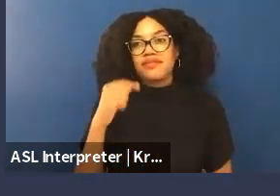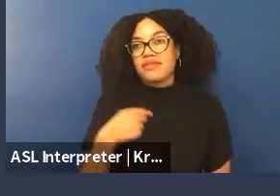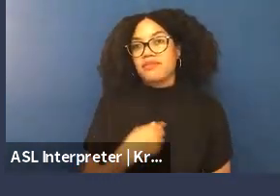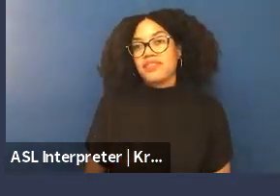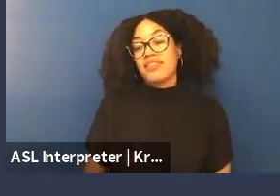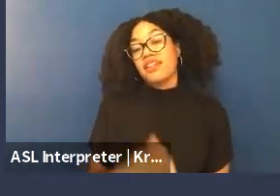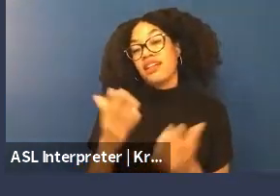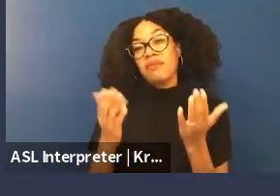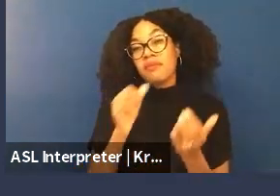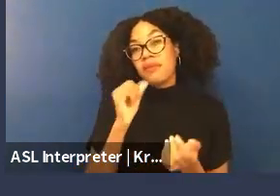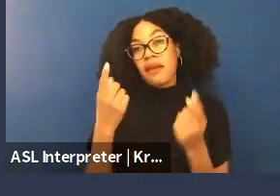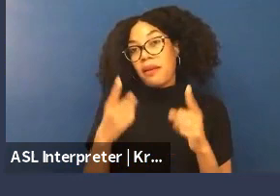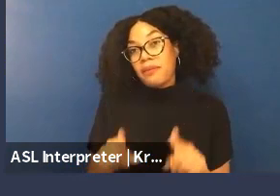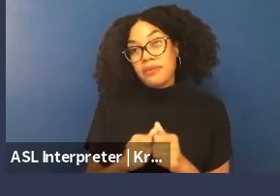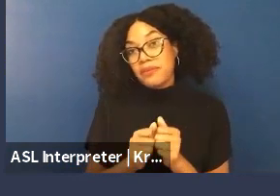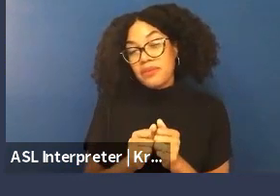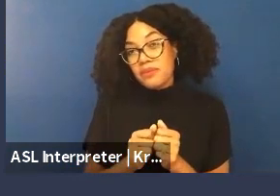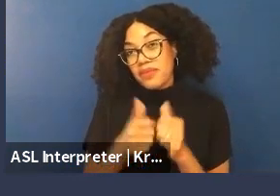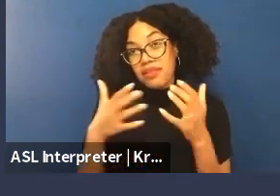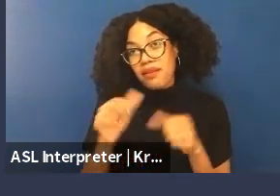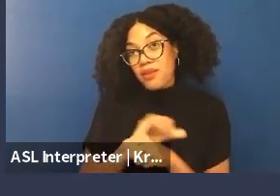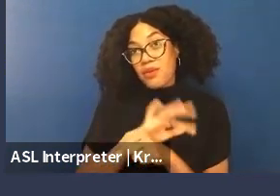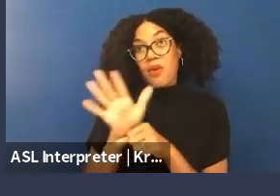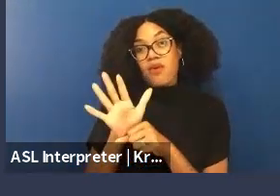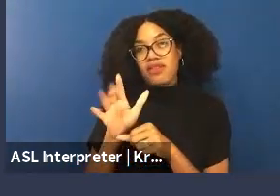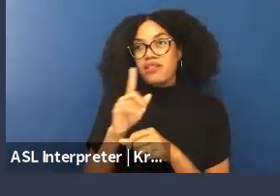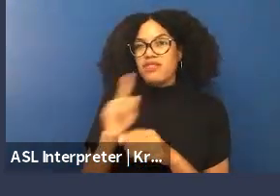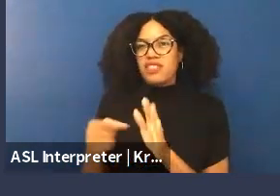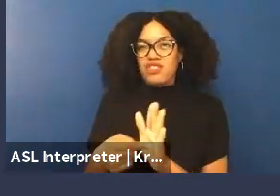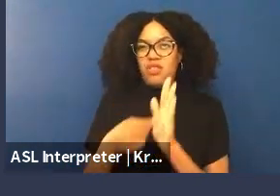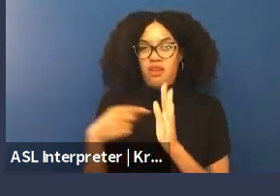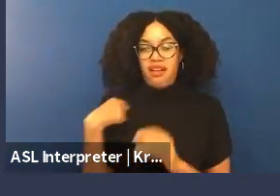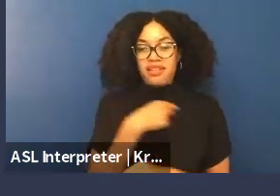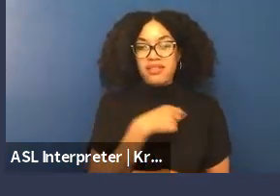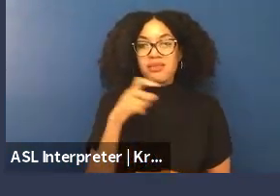happened without COVID kind of showing us that we needed to be much more purposeful in creating